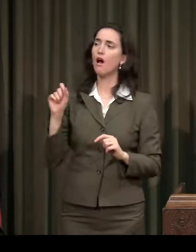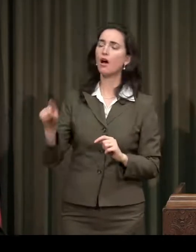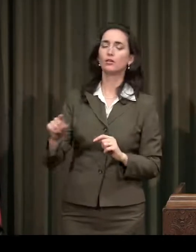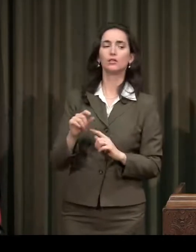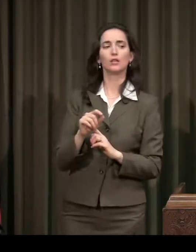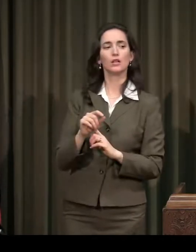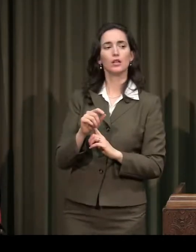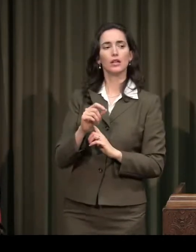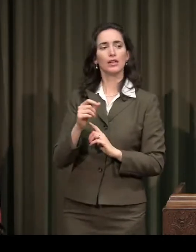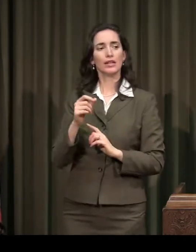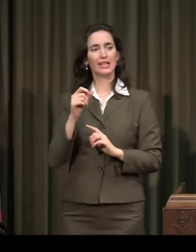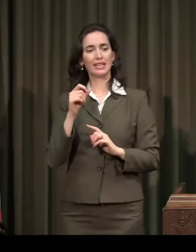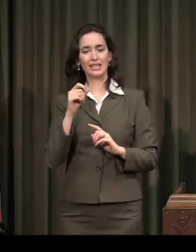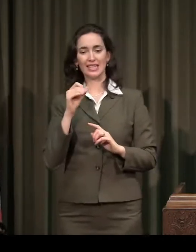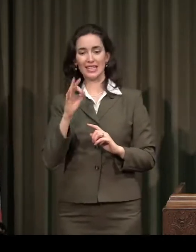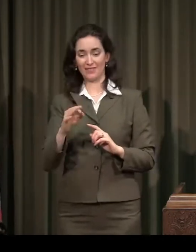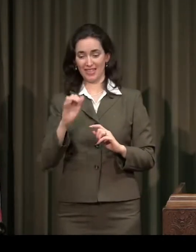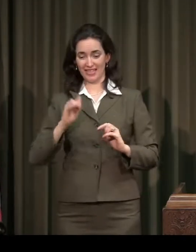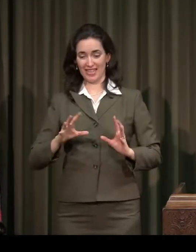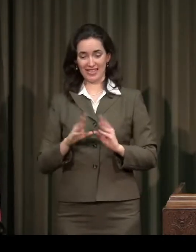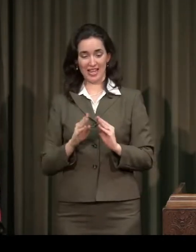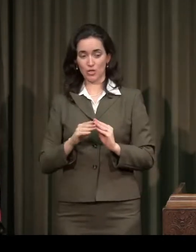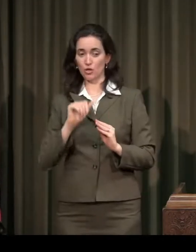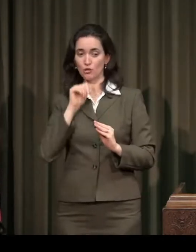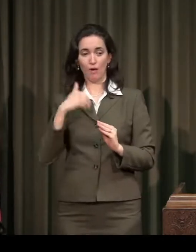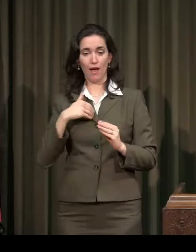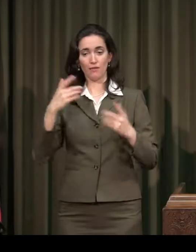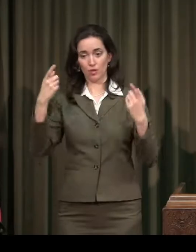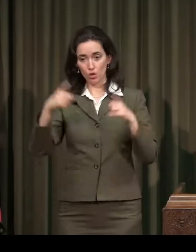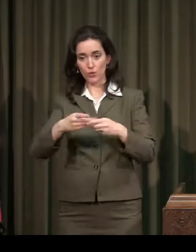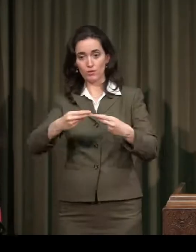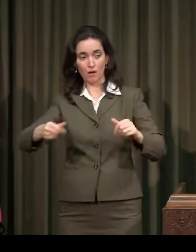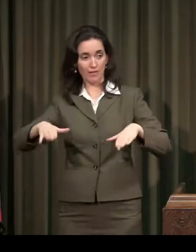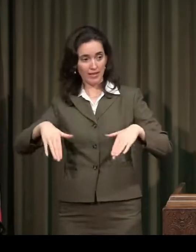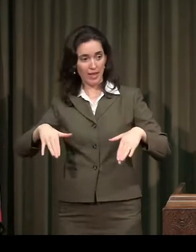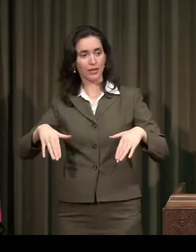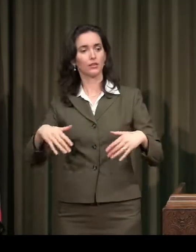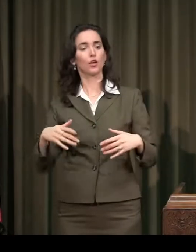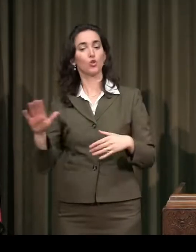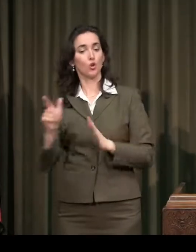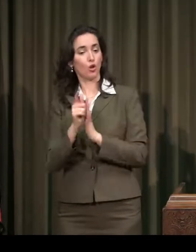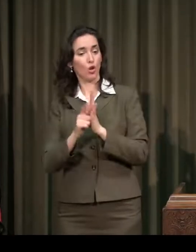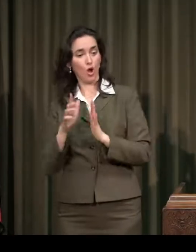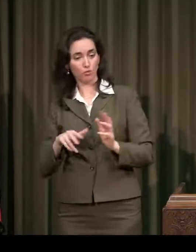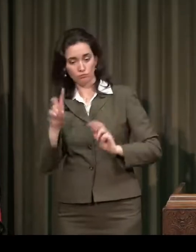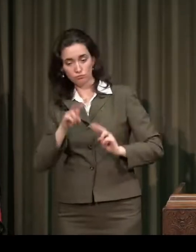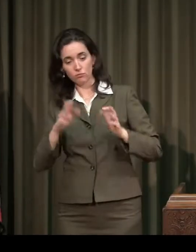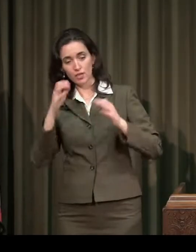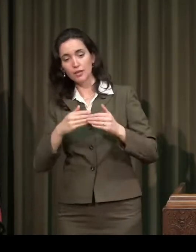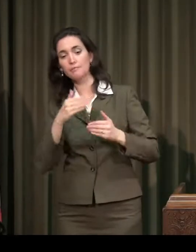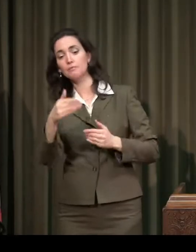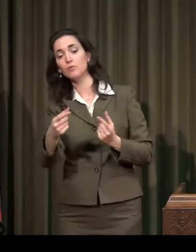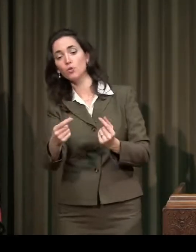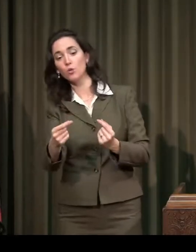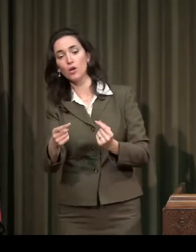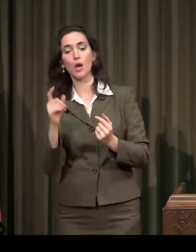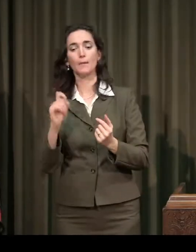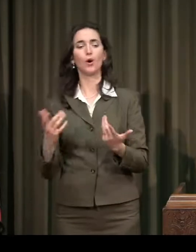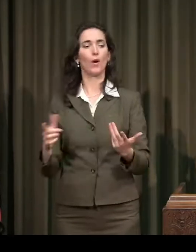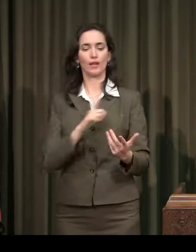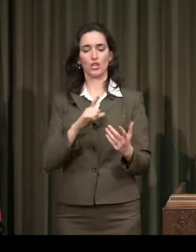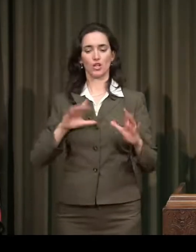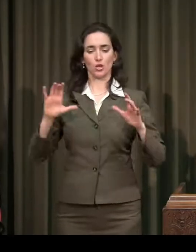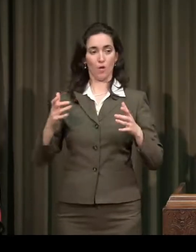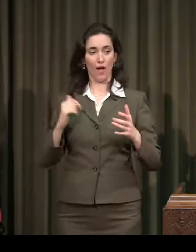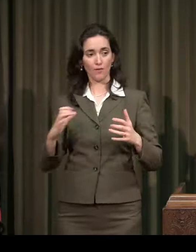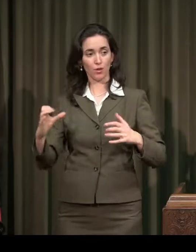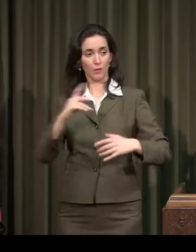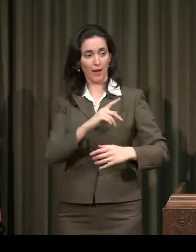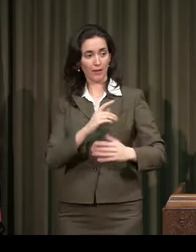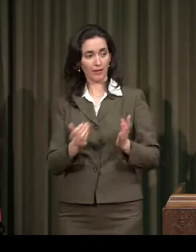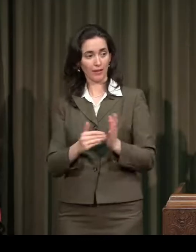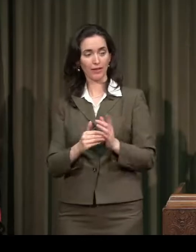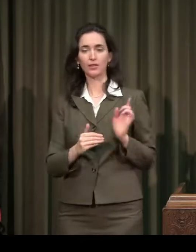no I don't believe the legislature has